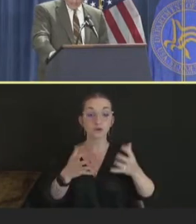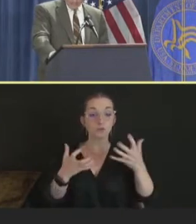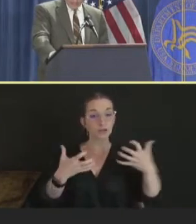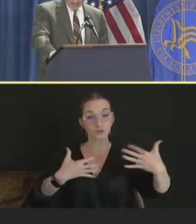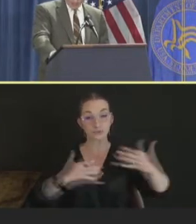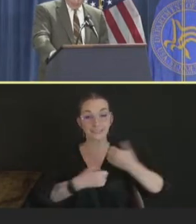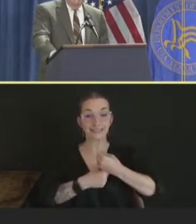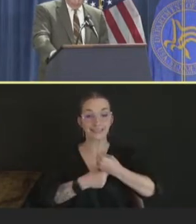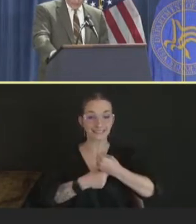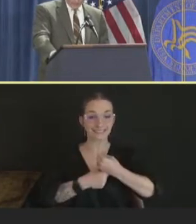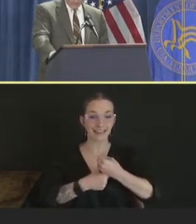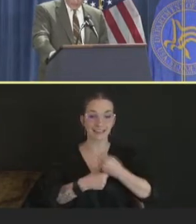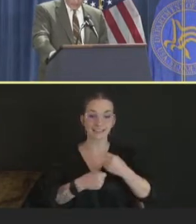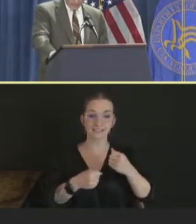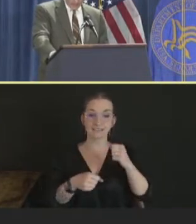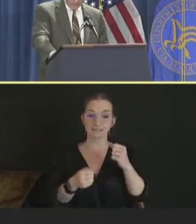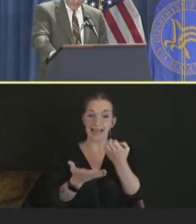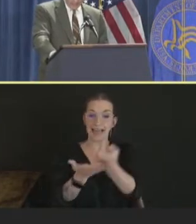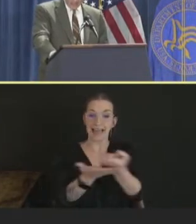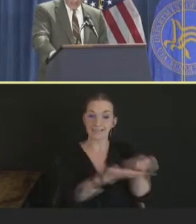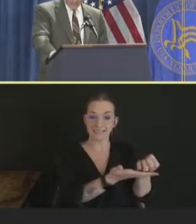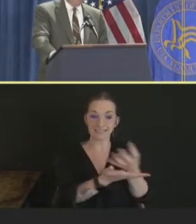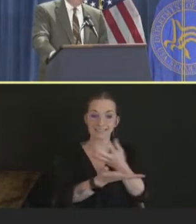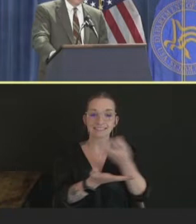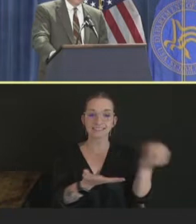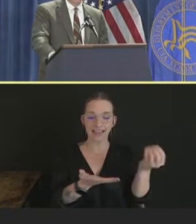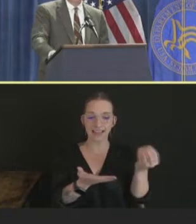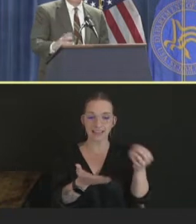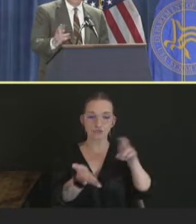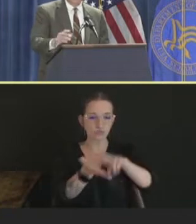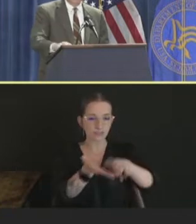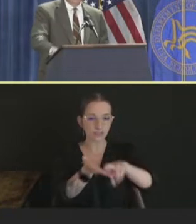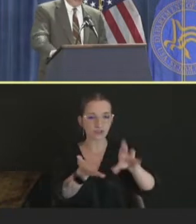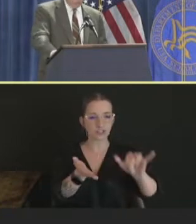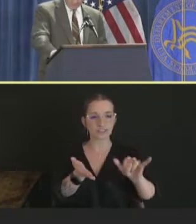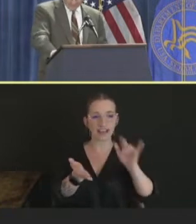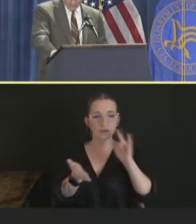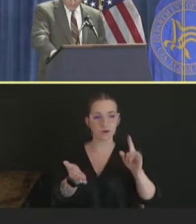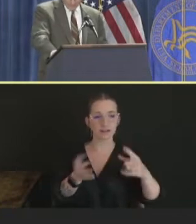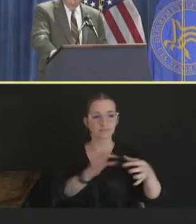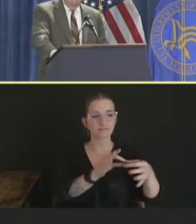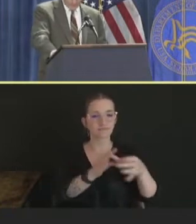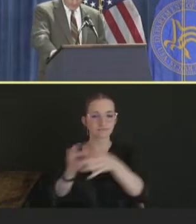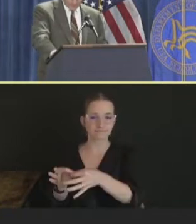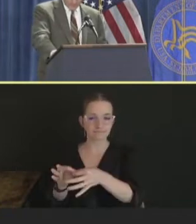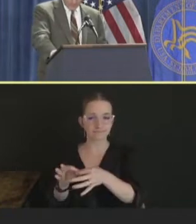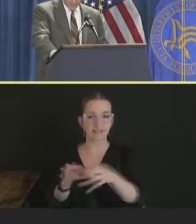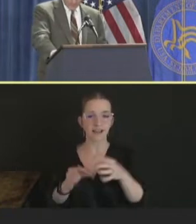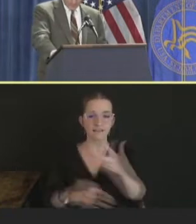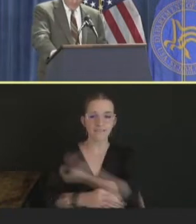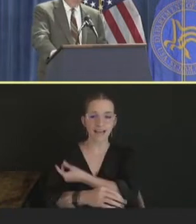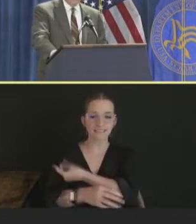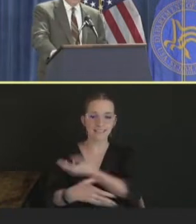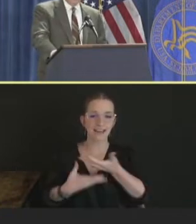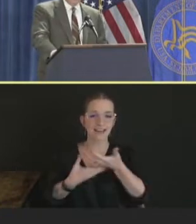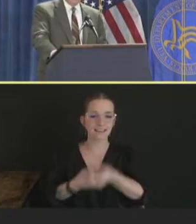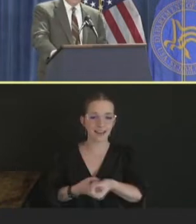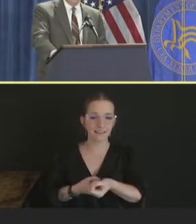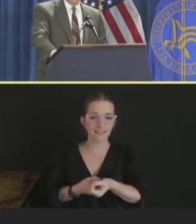and applicable research that addresses vaccine confidence, you know, as applicable to age groups and specific vaccines.